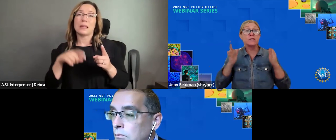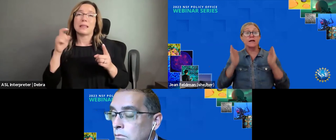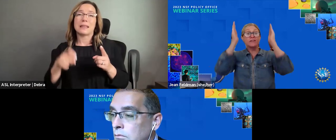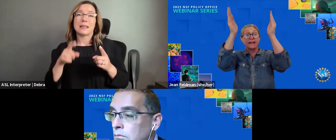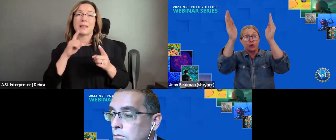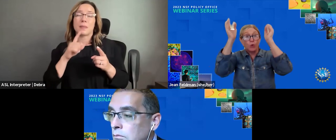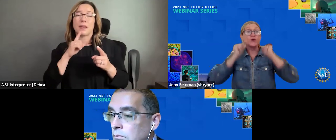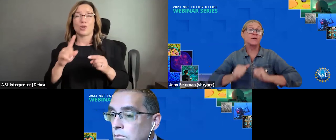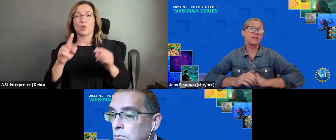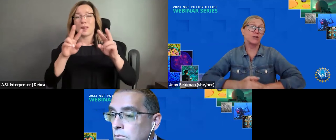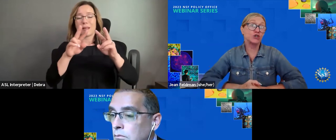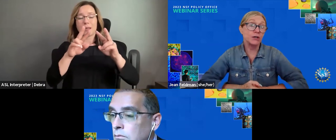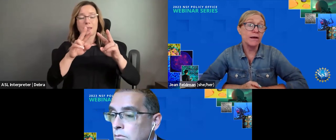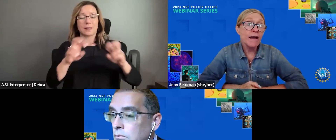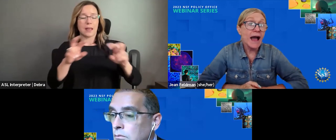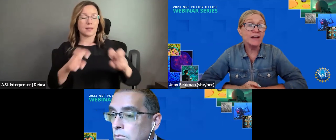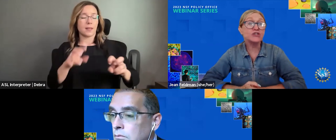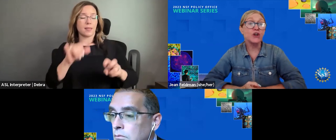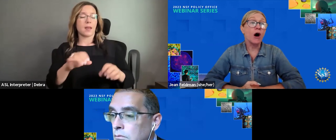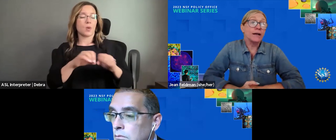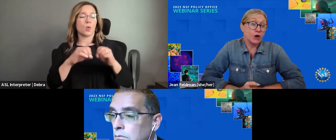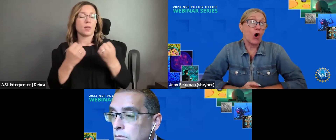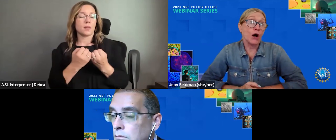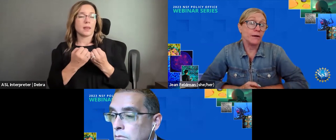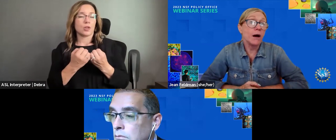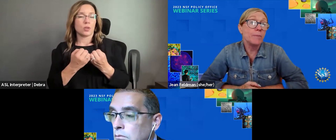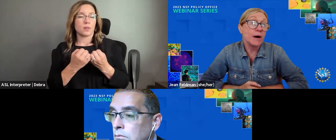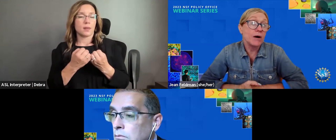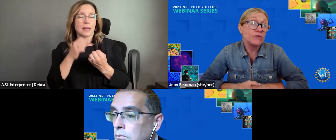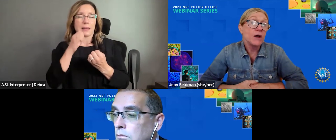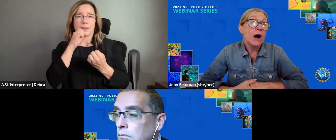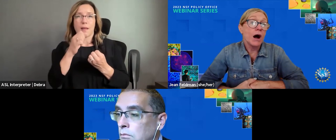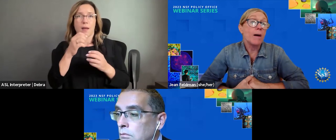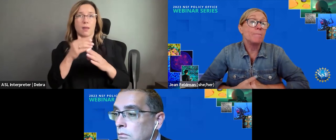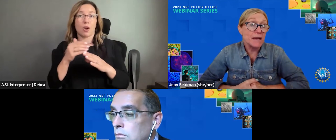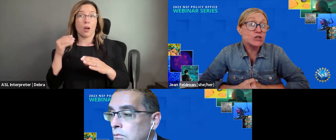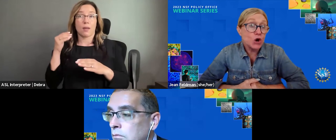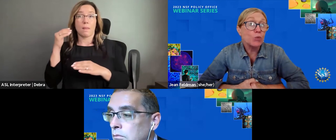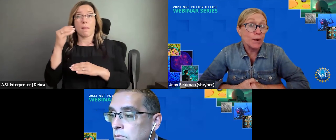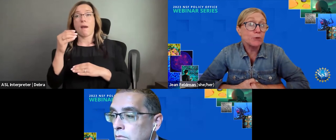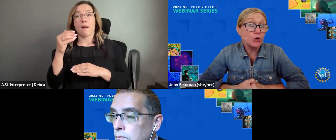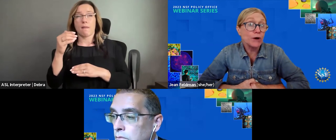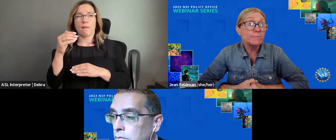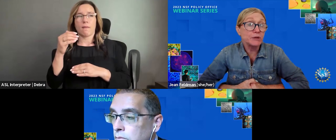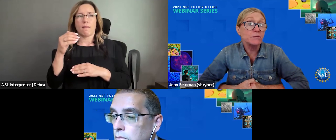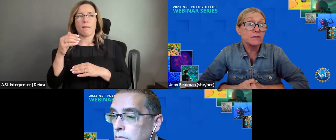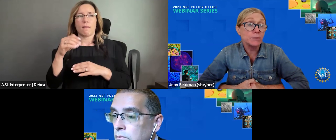assess that an organization has not gone above based on what program believes is